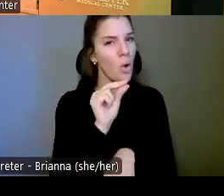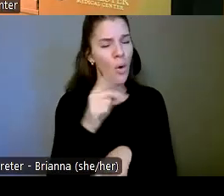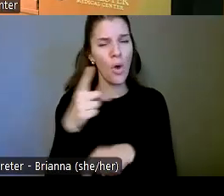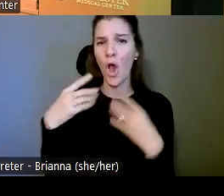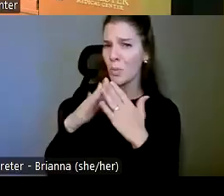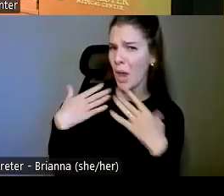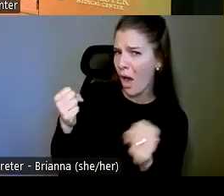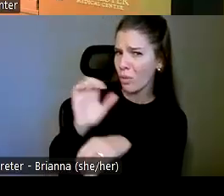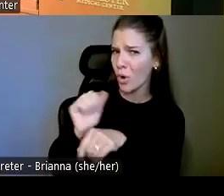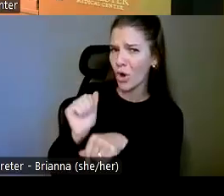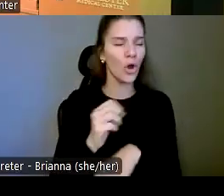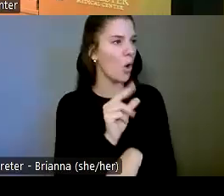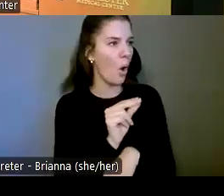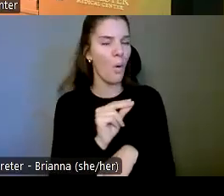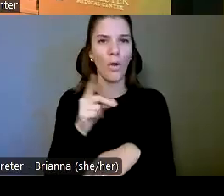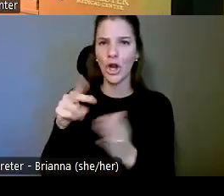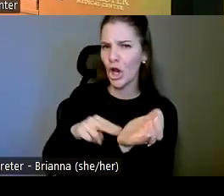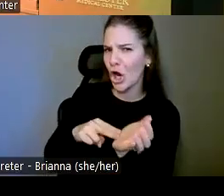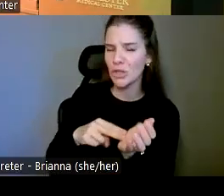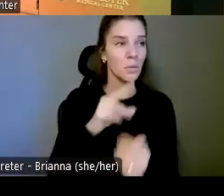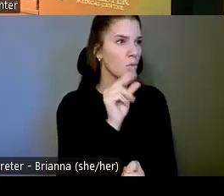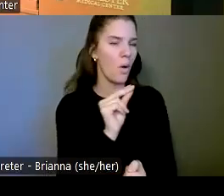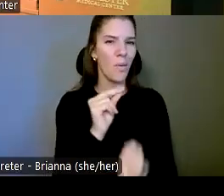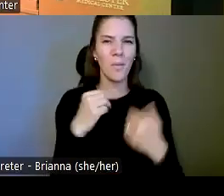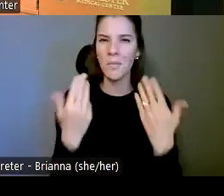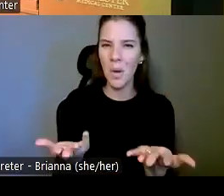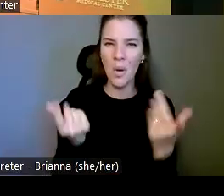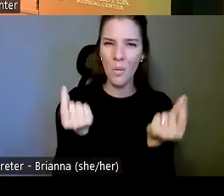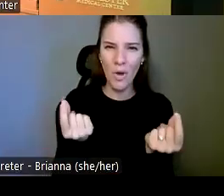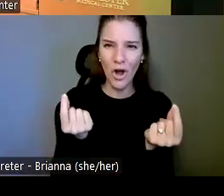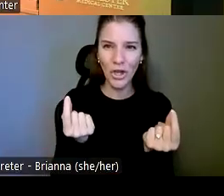No. Are you a nurse? We're like, 'Then what the heck are you? And we say, 'You're a helpful,